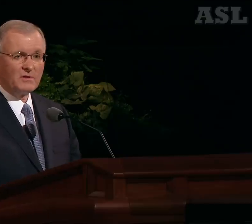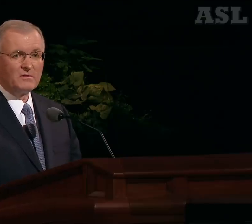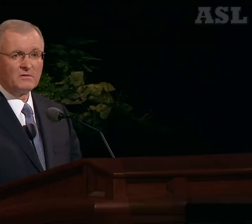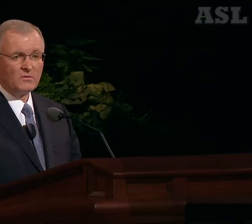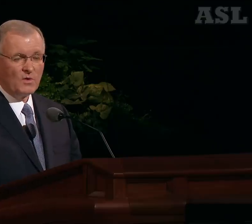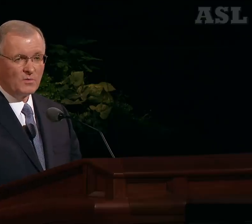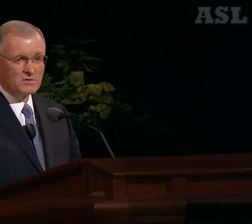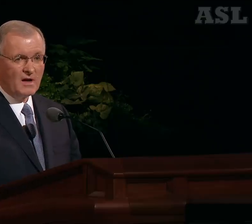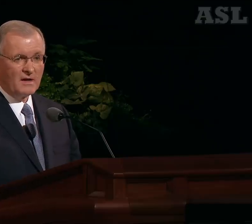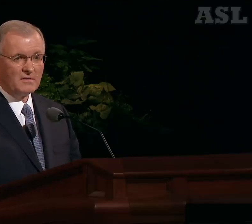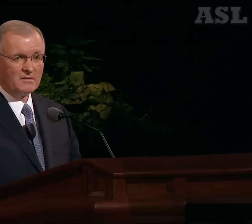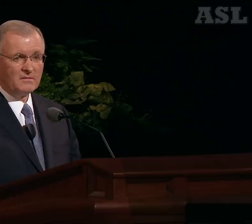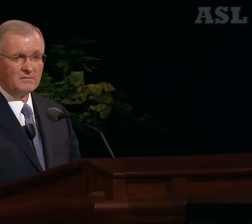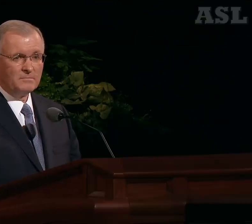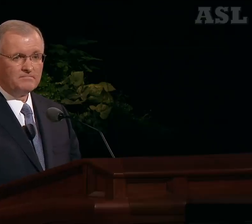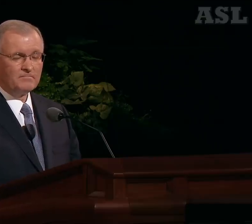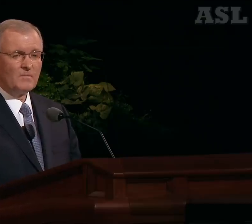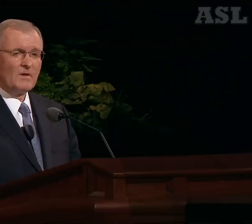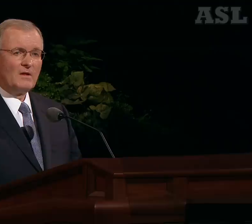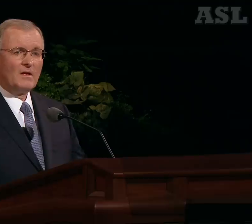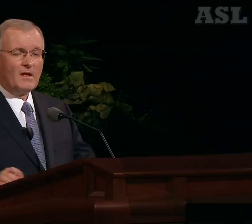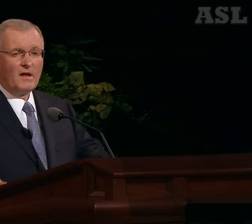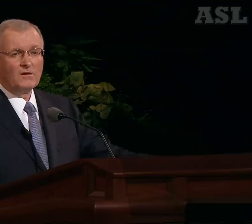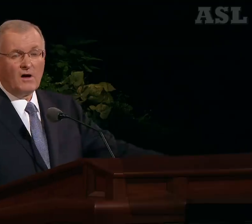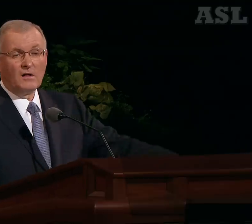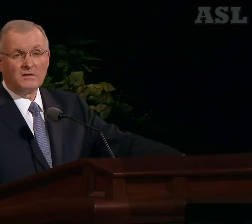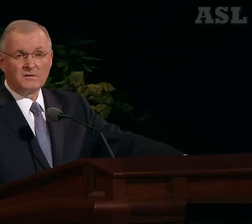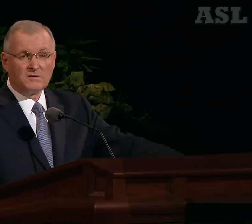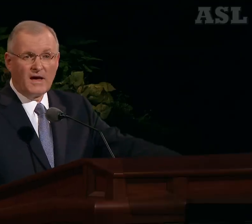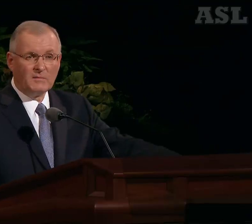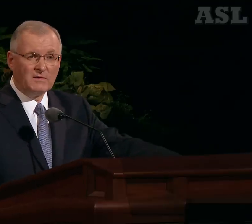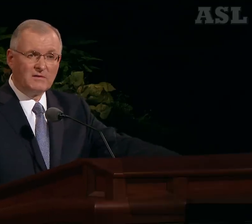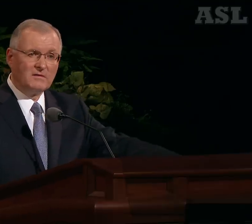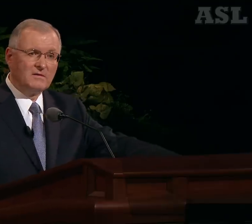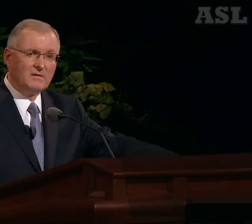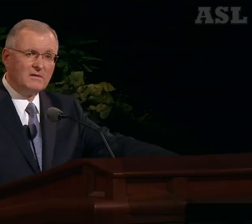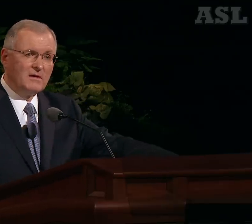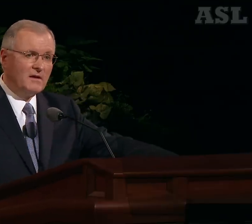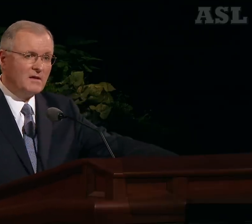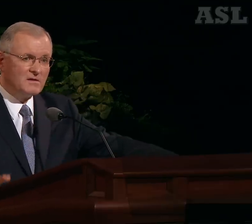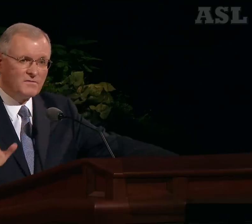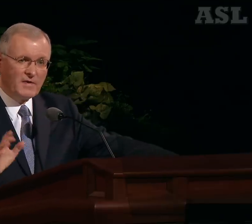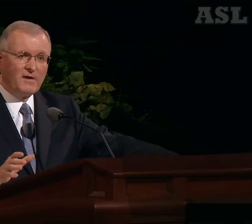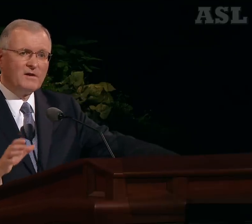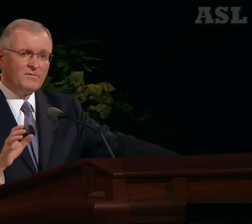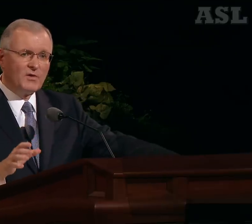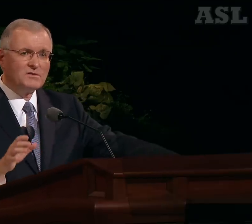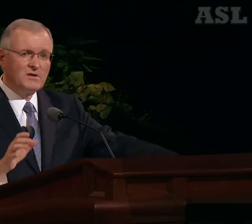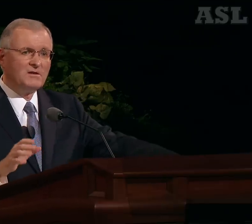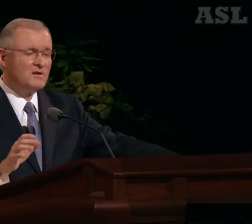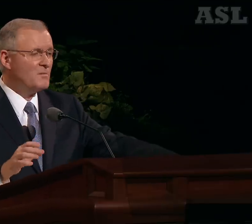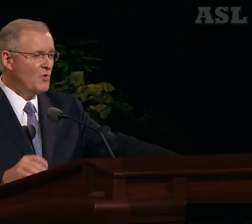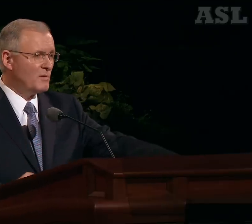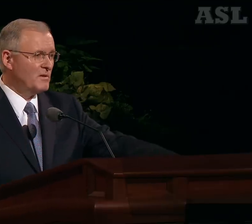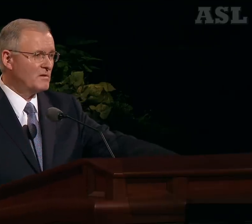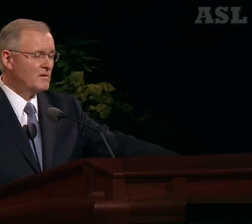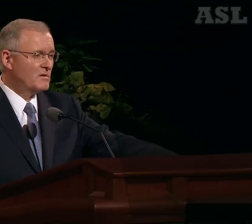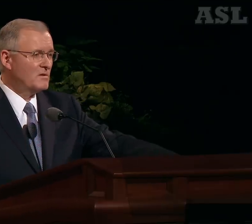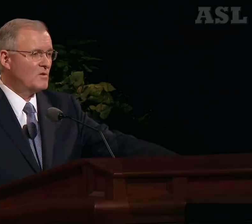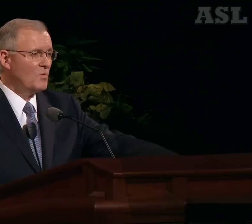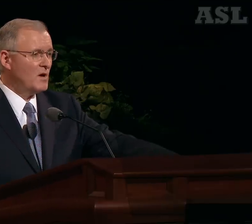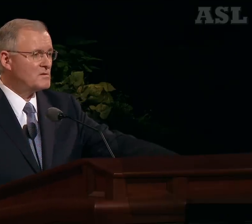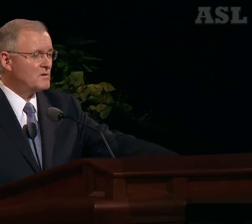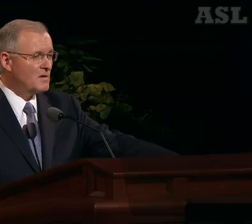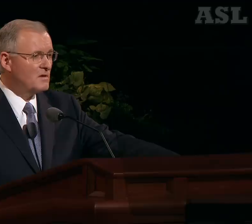THE BRANCH WAS THERE TO